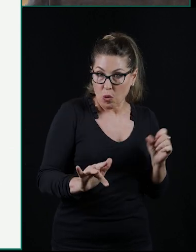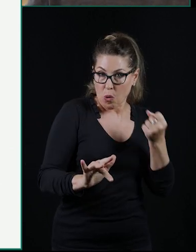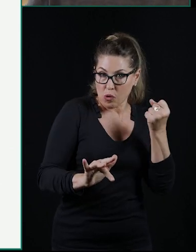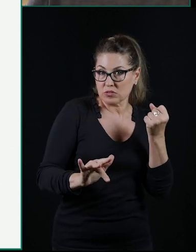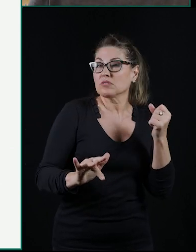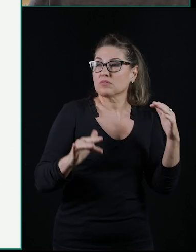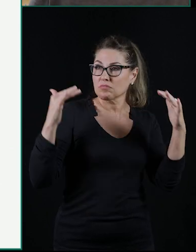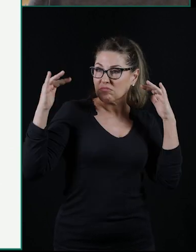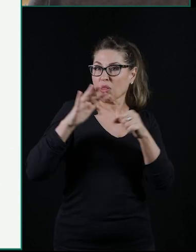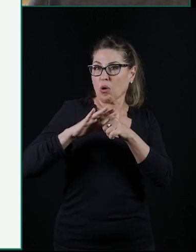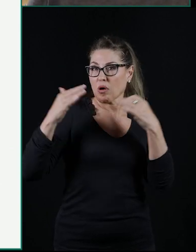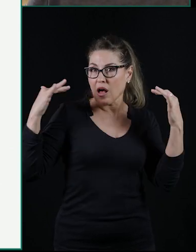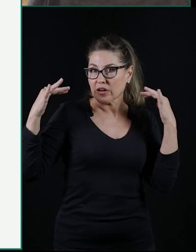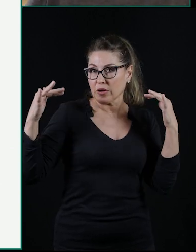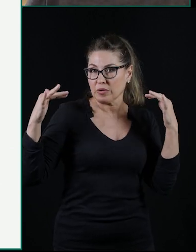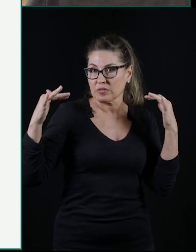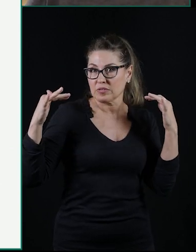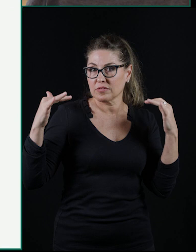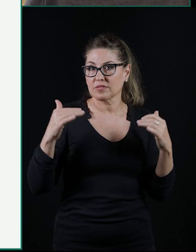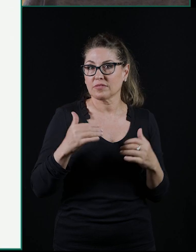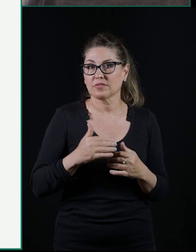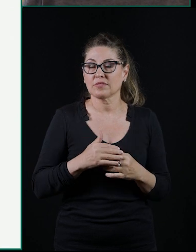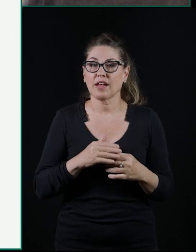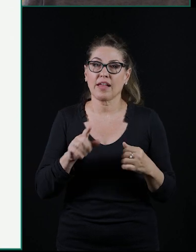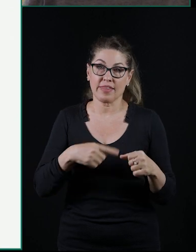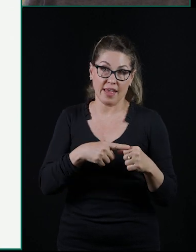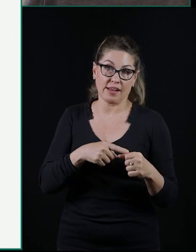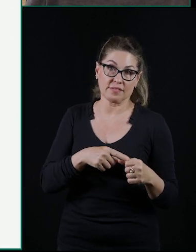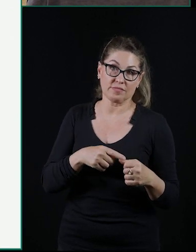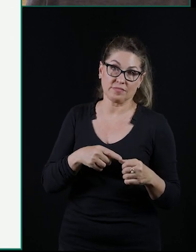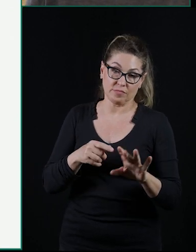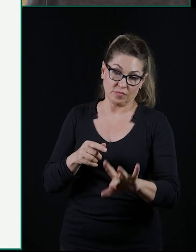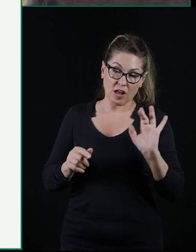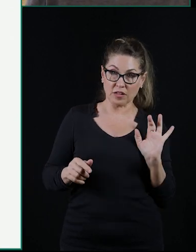and you would mute the local mic when it's not pushed.